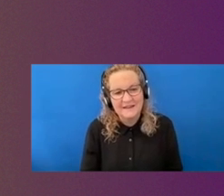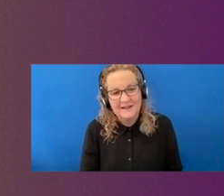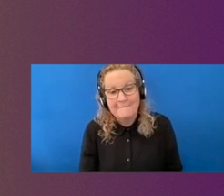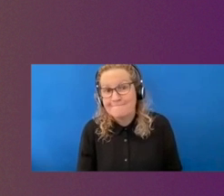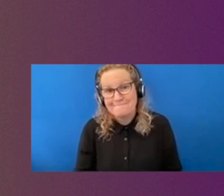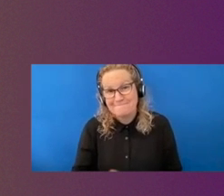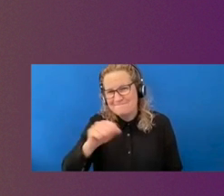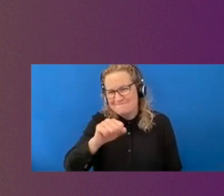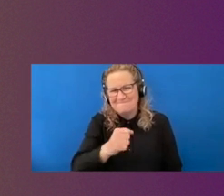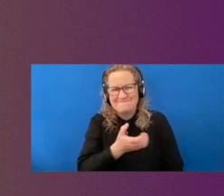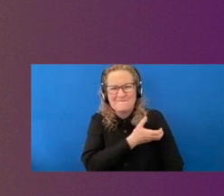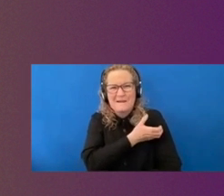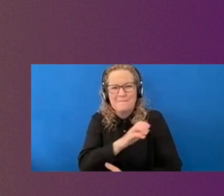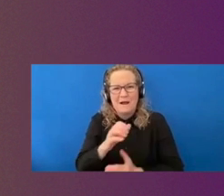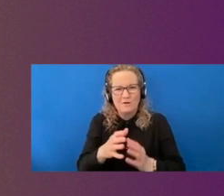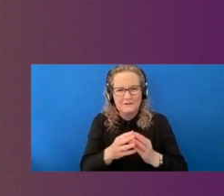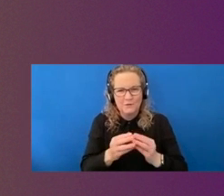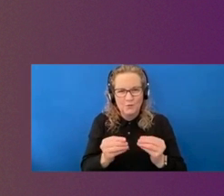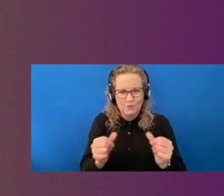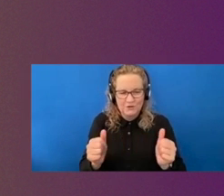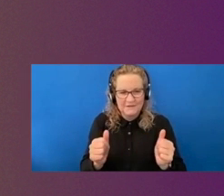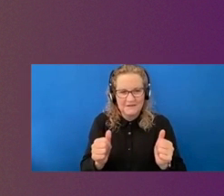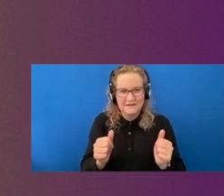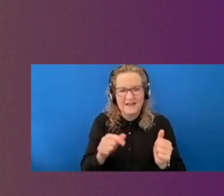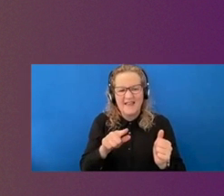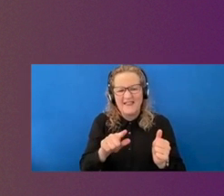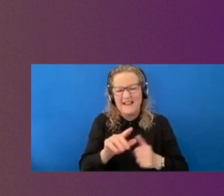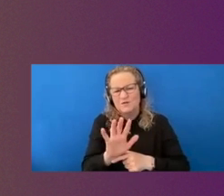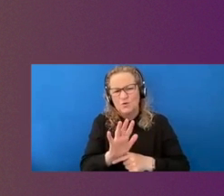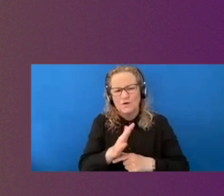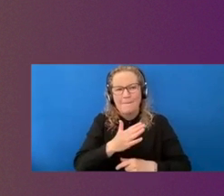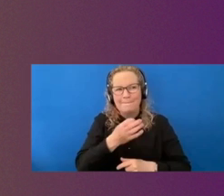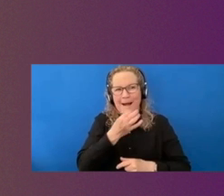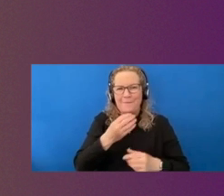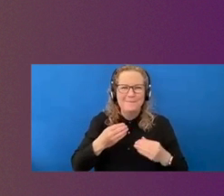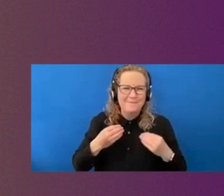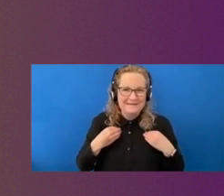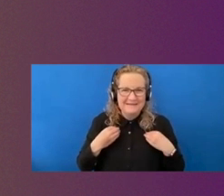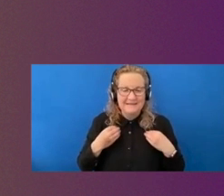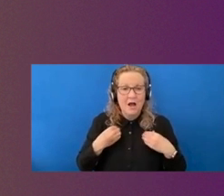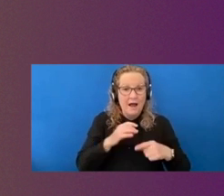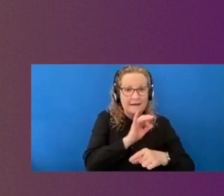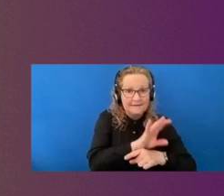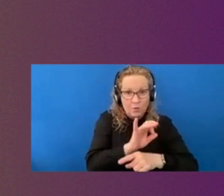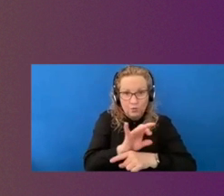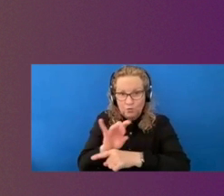solutions um that's sort of my own little business where I consult with people on disability related